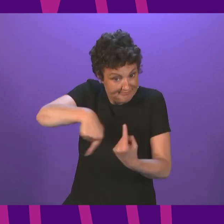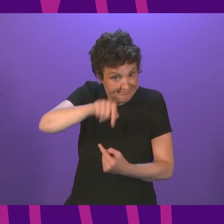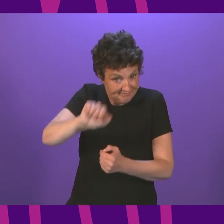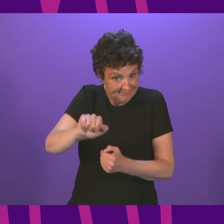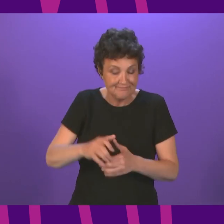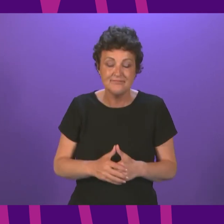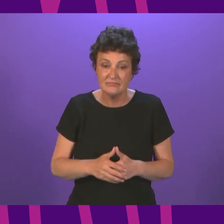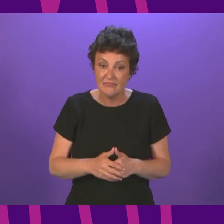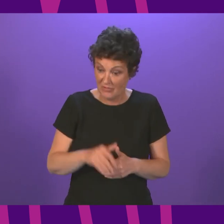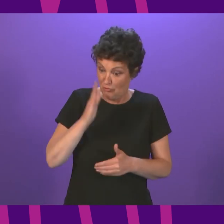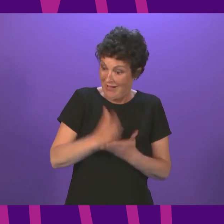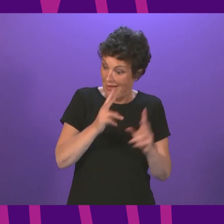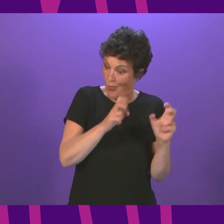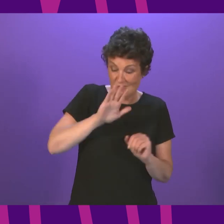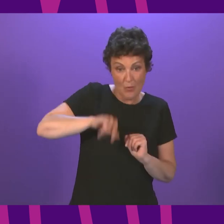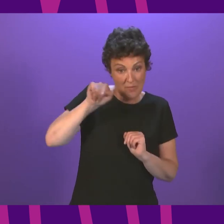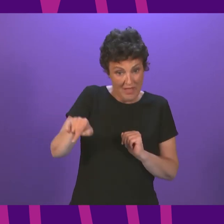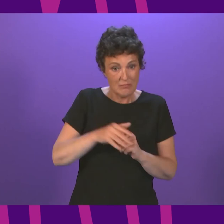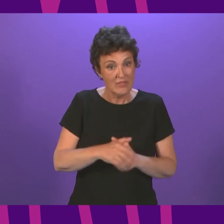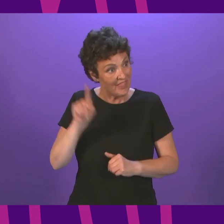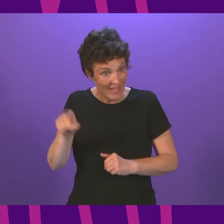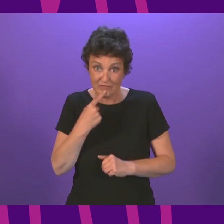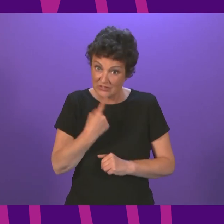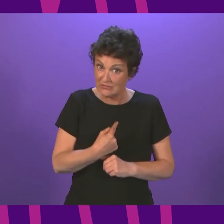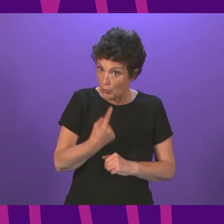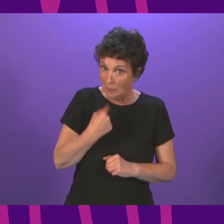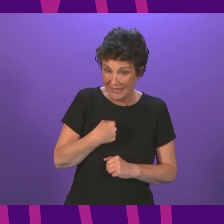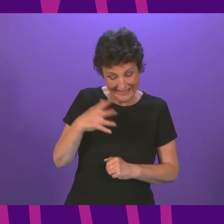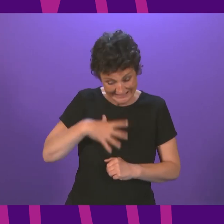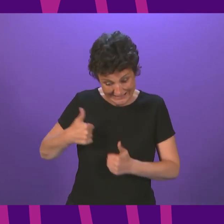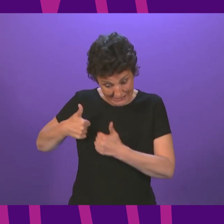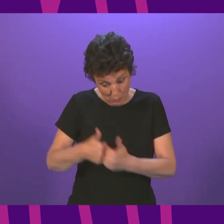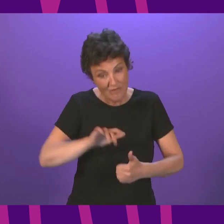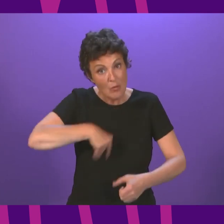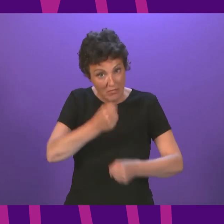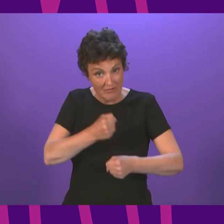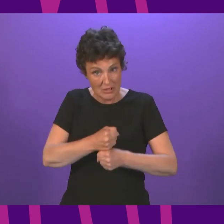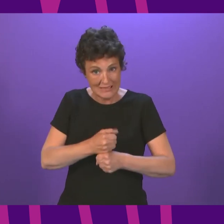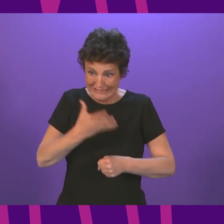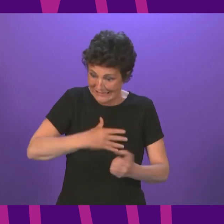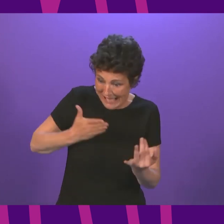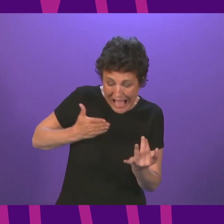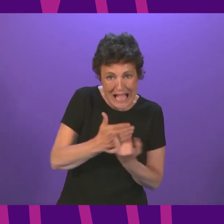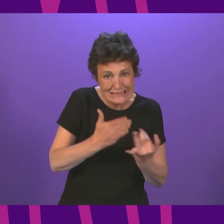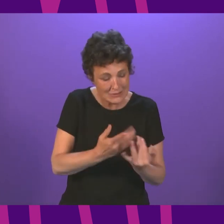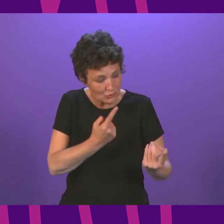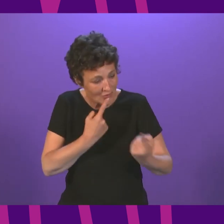arrangements, which Parliament has strengthened today. We have followed all those since the legislation was introduced, last spring, and we will continue to do that as well as cover